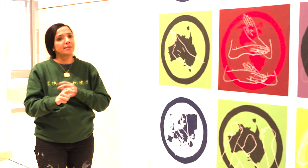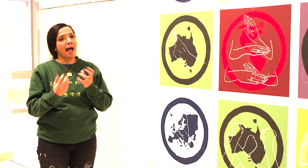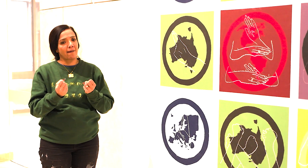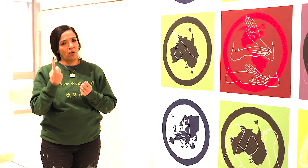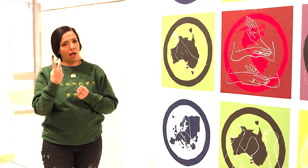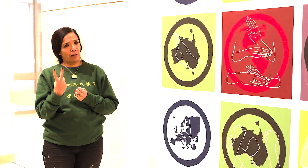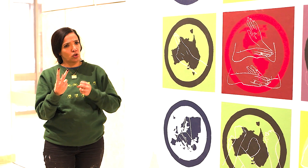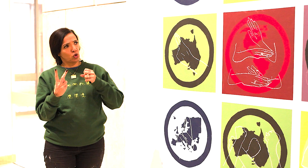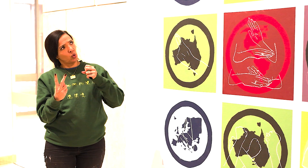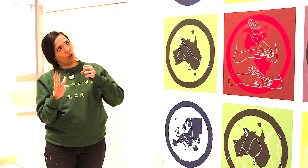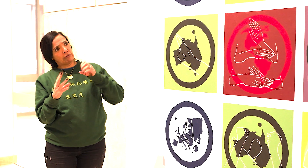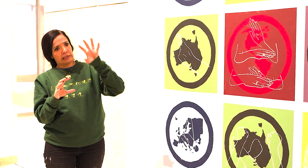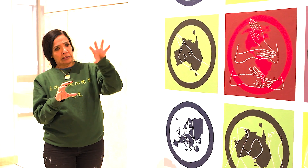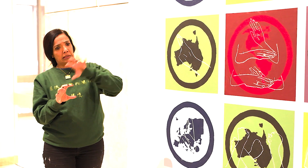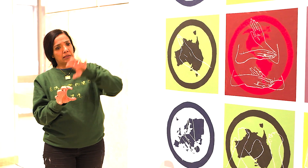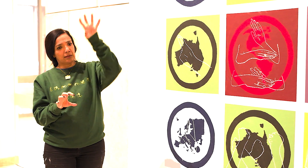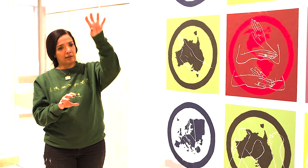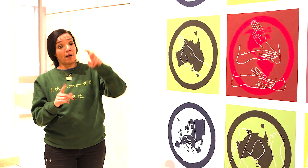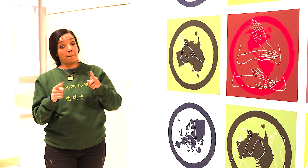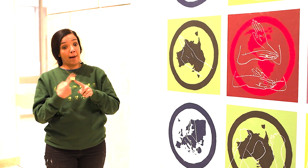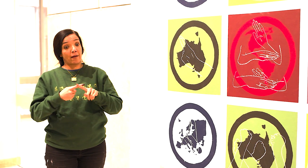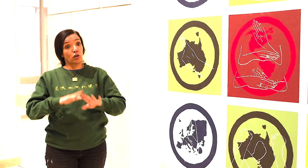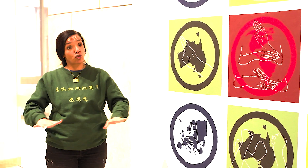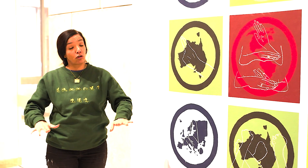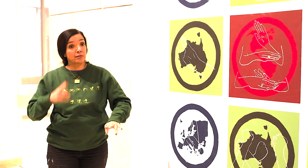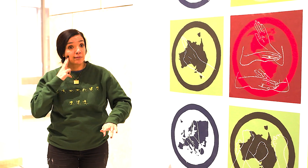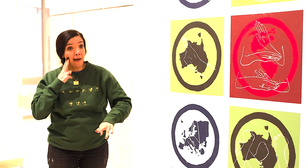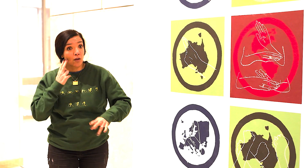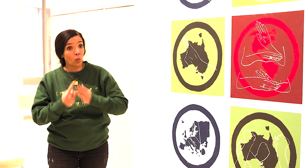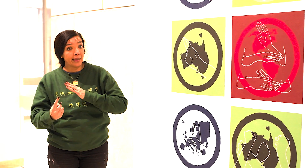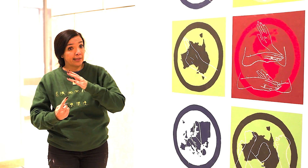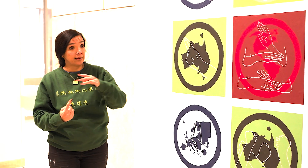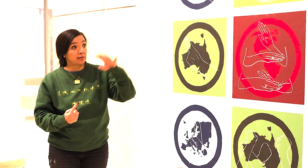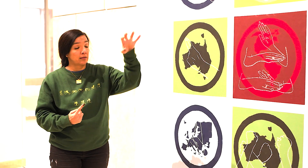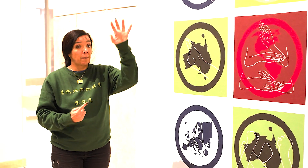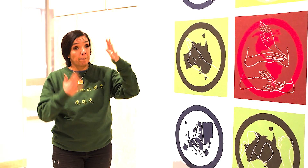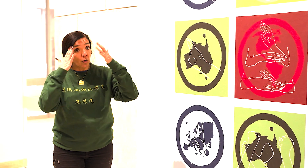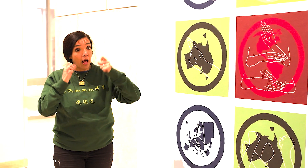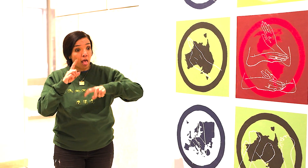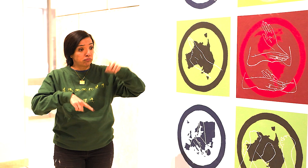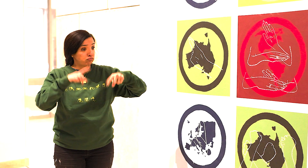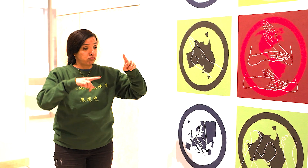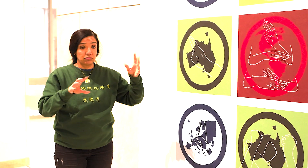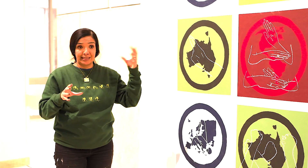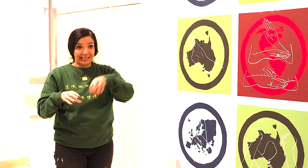and there's 2 or 3 inpatient units, and there's also a Deaf children-only inpatient unit.